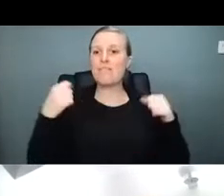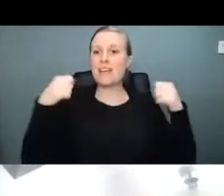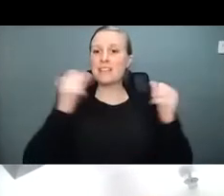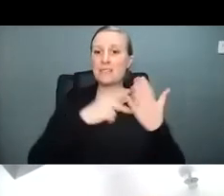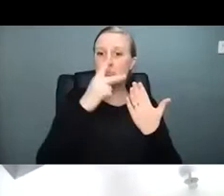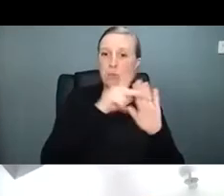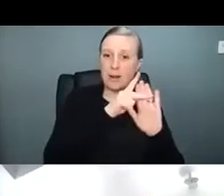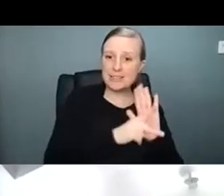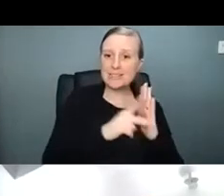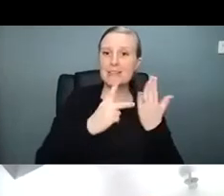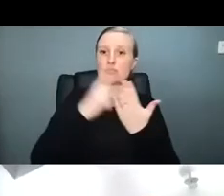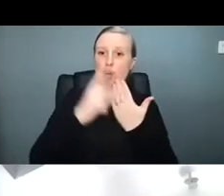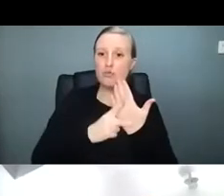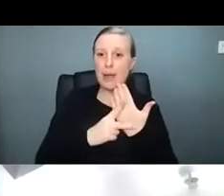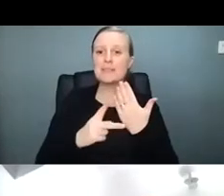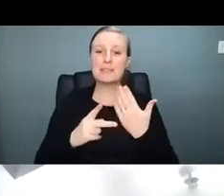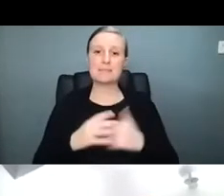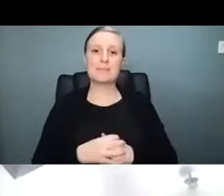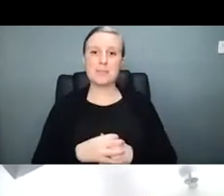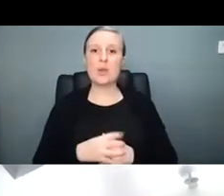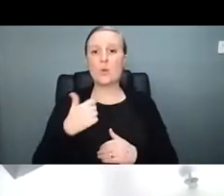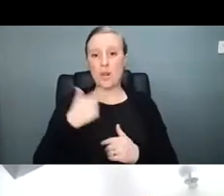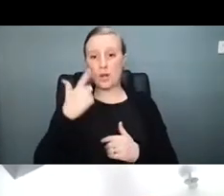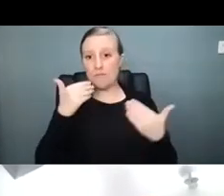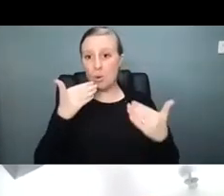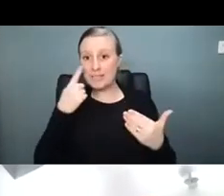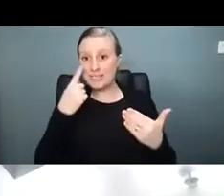how you use these insights. Thanks Jules.